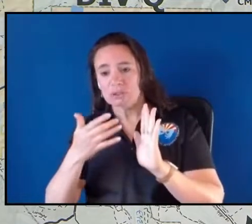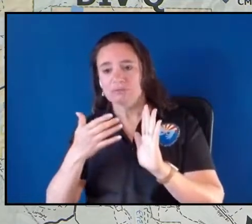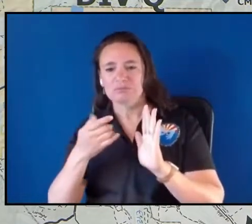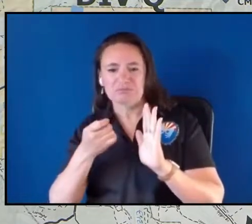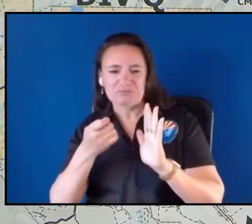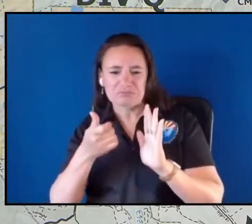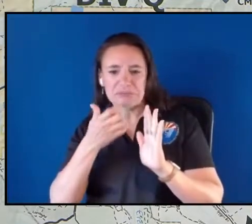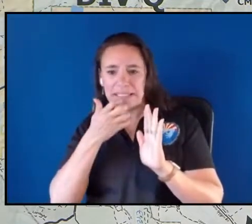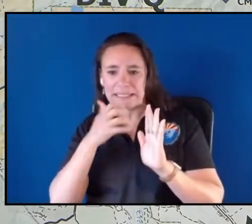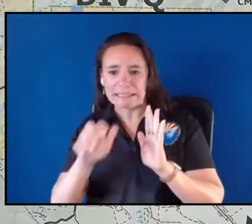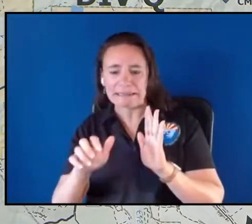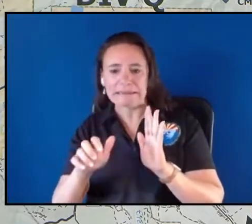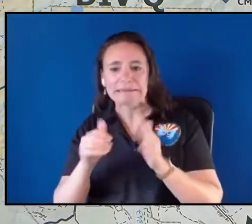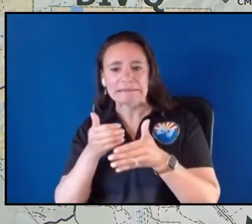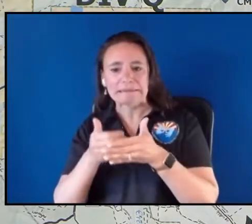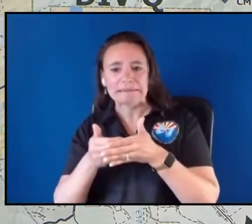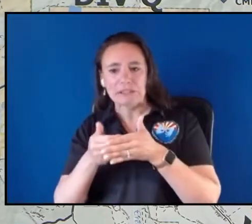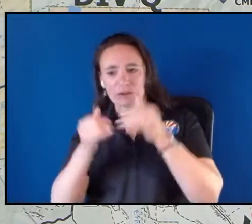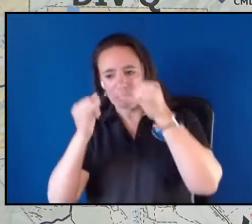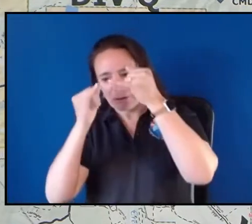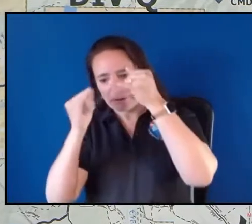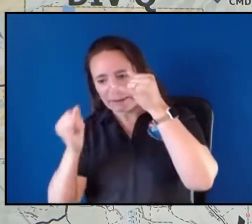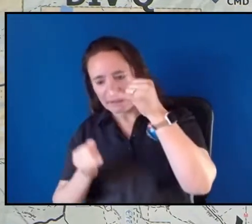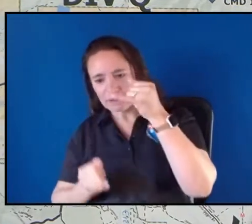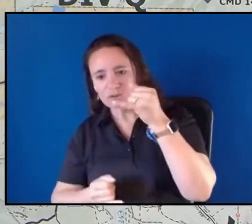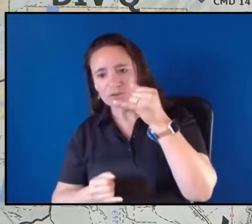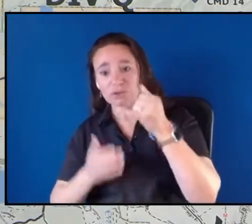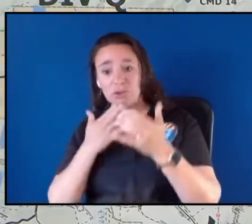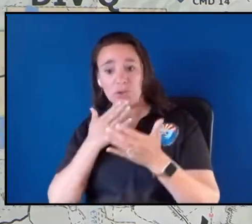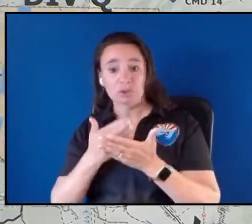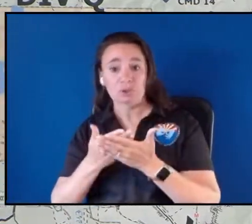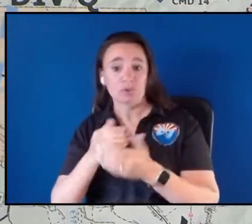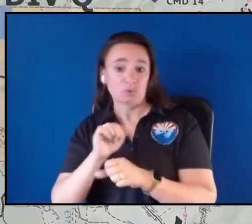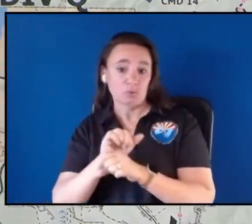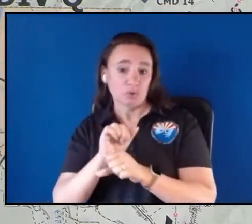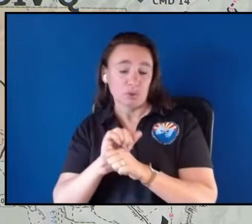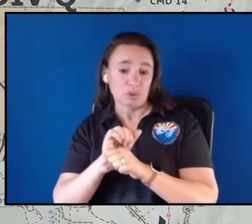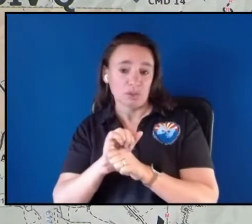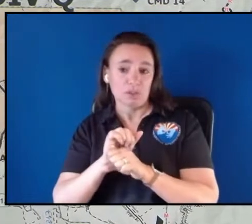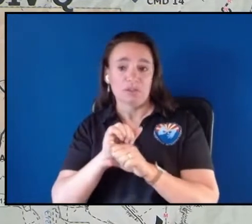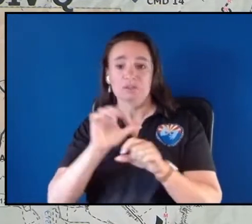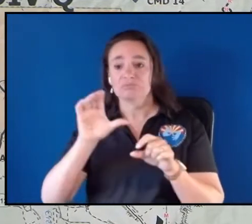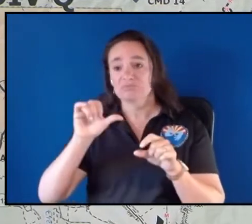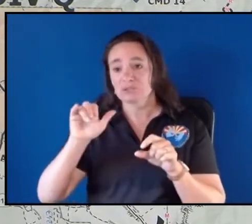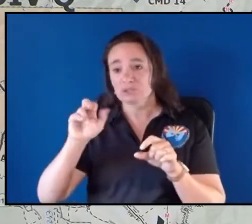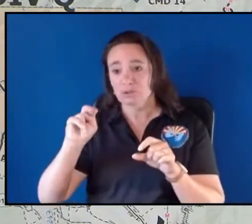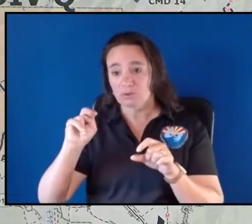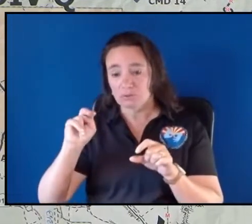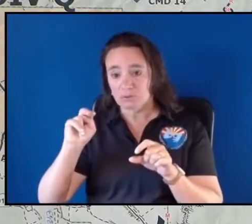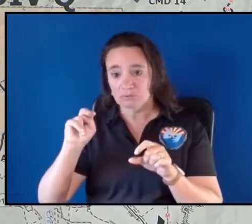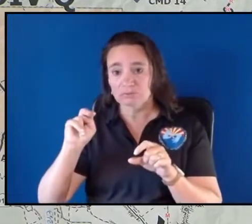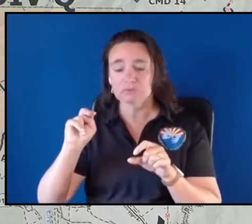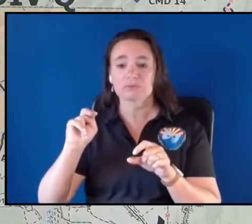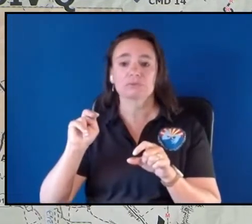We've done a lot of good work here in the Chacon and 121 corridor and